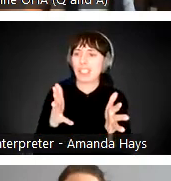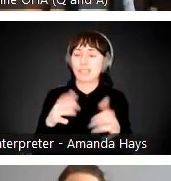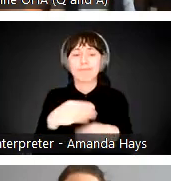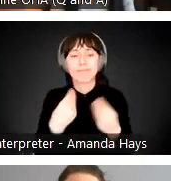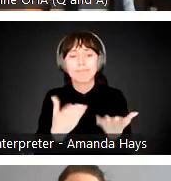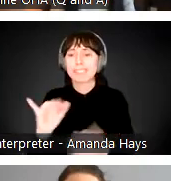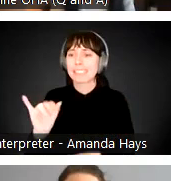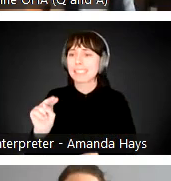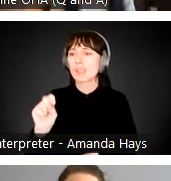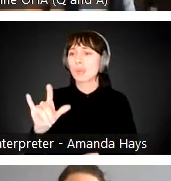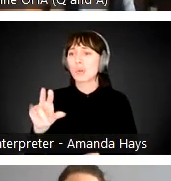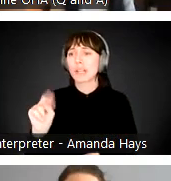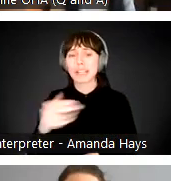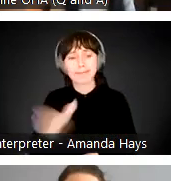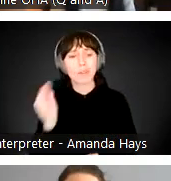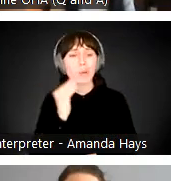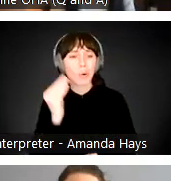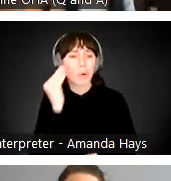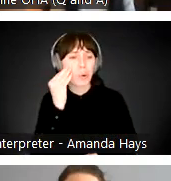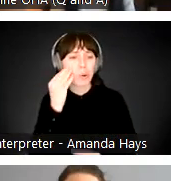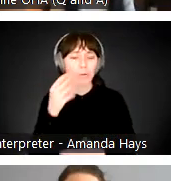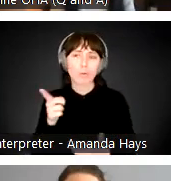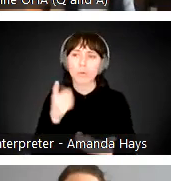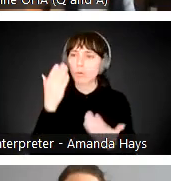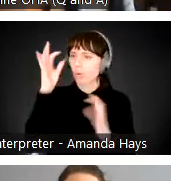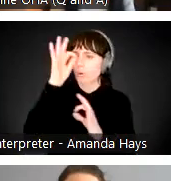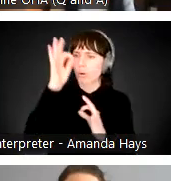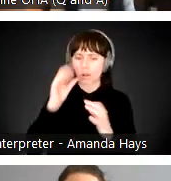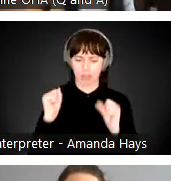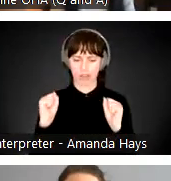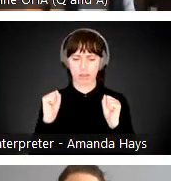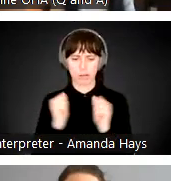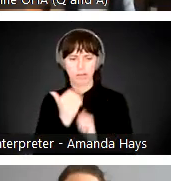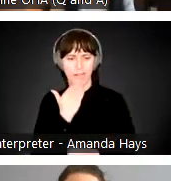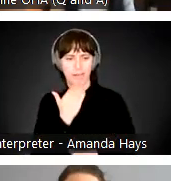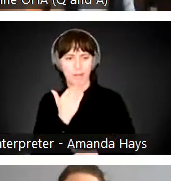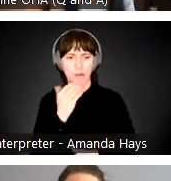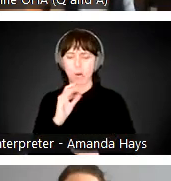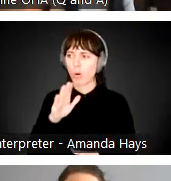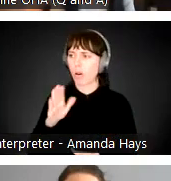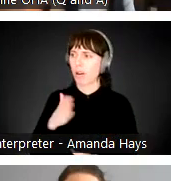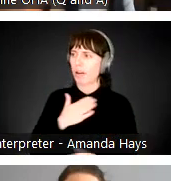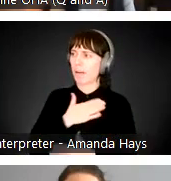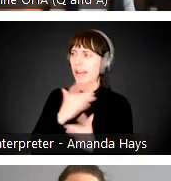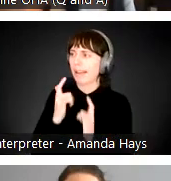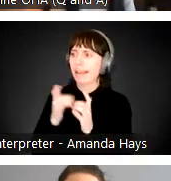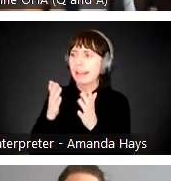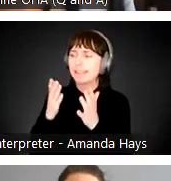the fact that like, you might not know how to exercise with your diabetes, or the fact that you might not know how to tell your loved one that you're